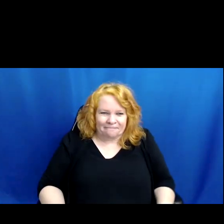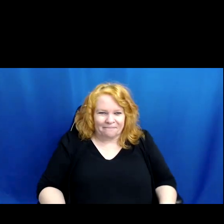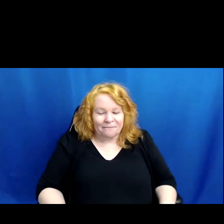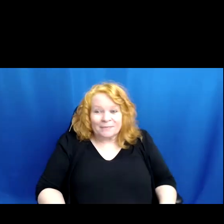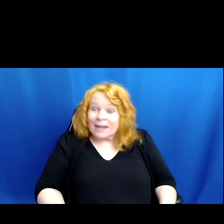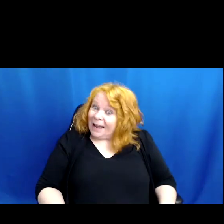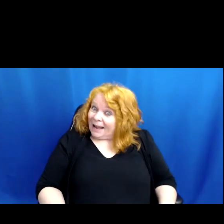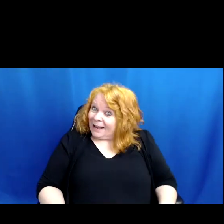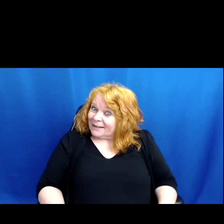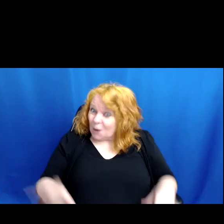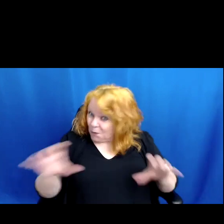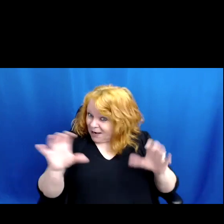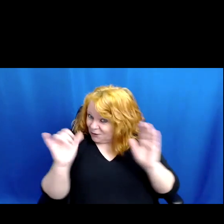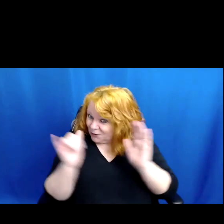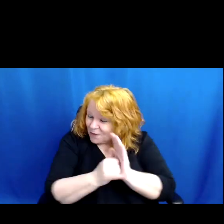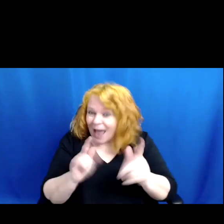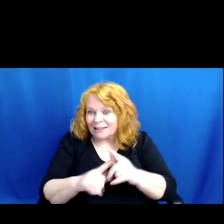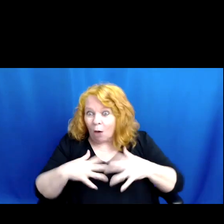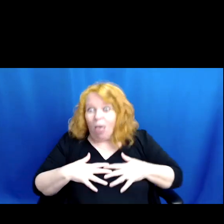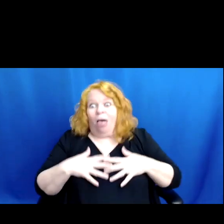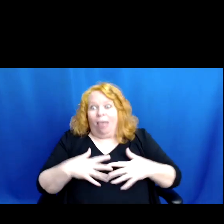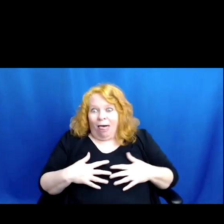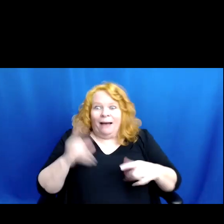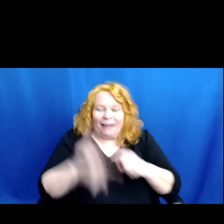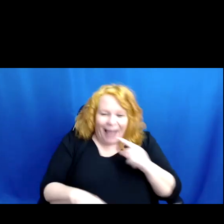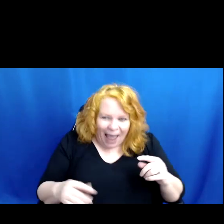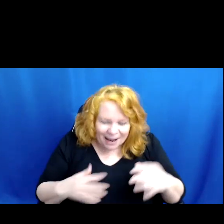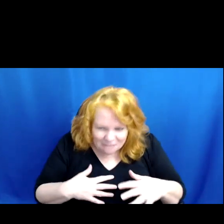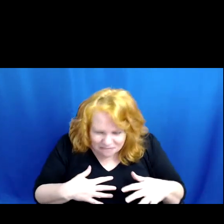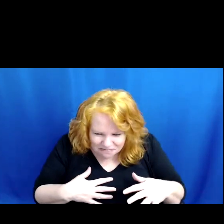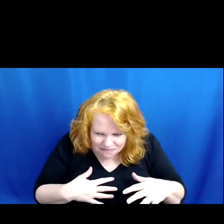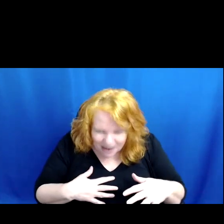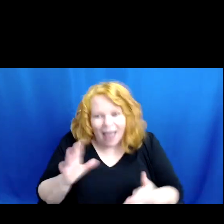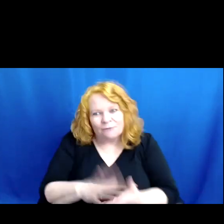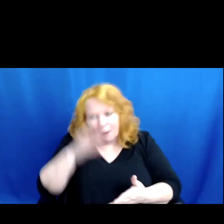And we can do that until we are out of breath and we have to breathe again.